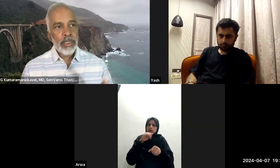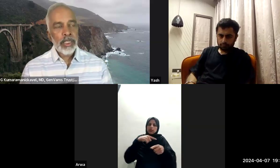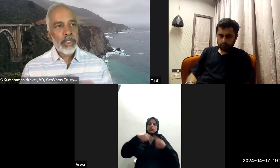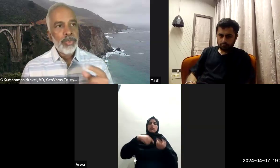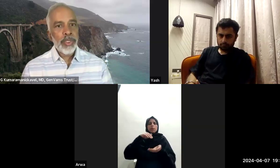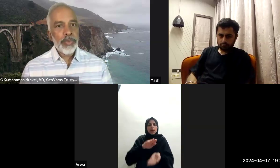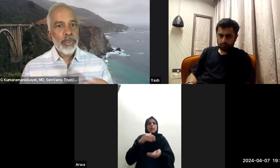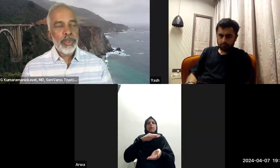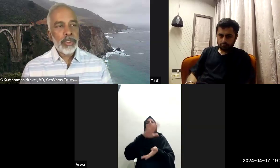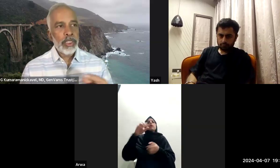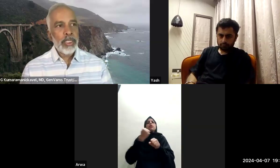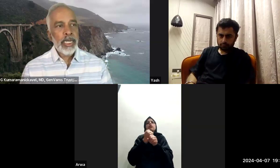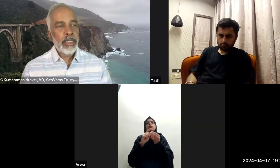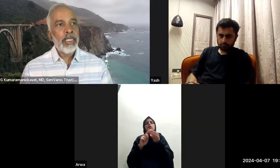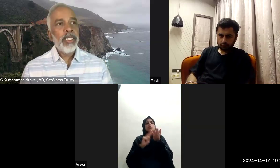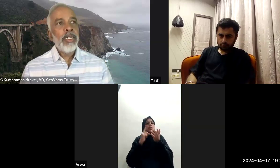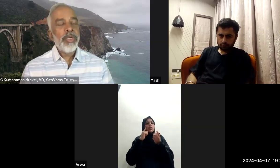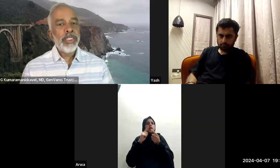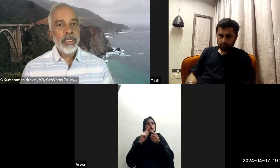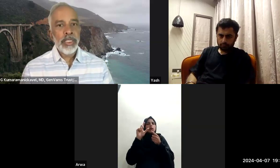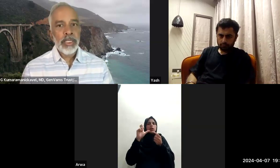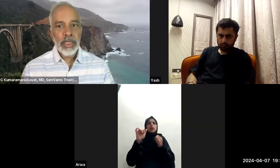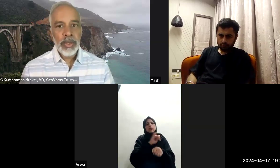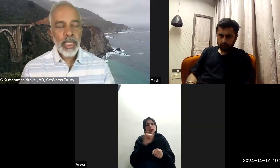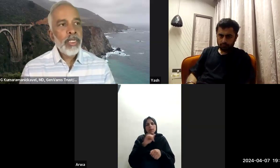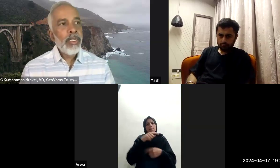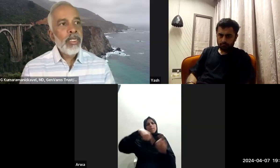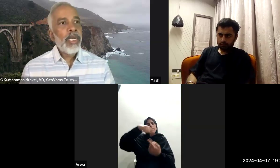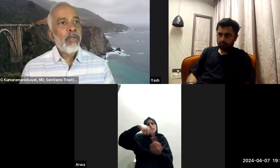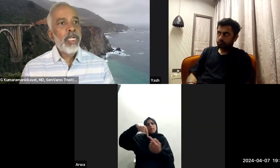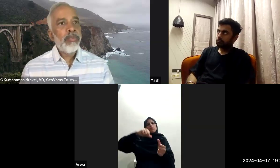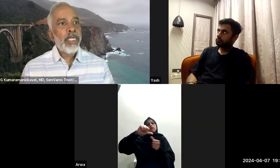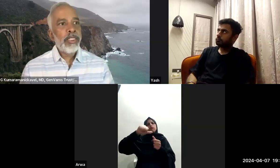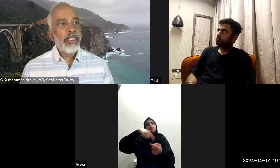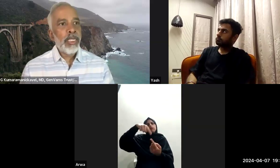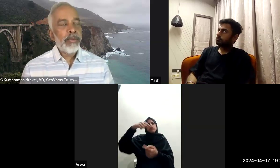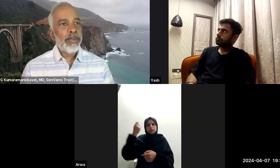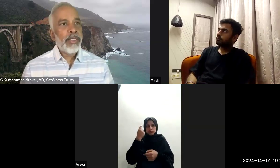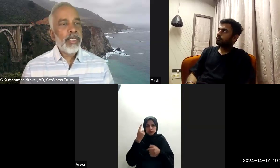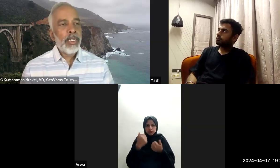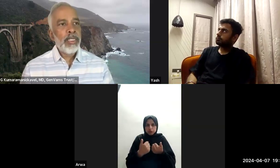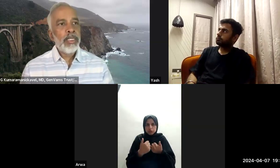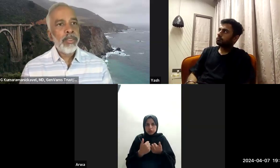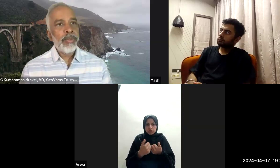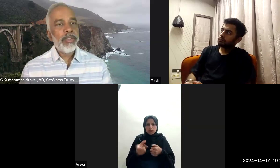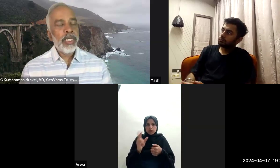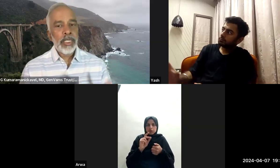it starts to reproduce in that machinery okay and multiplies itself. And then then you know we get